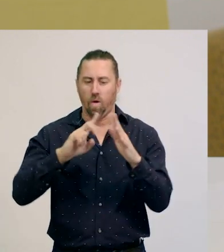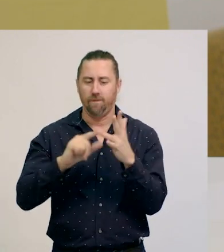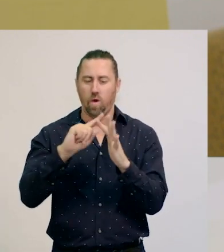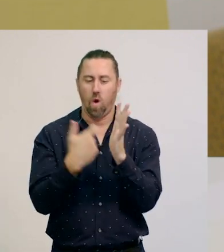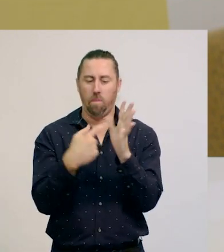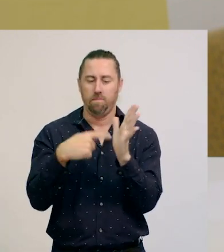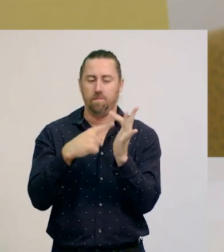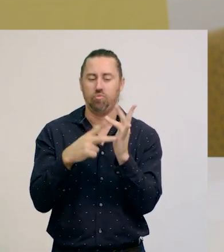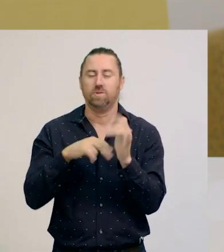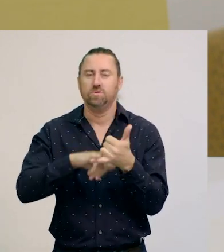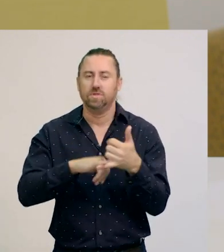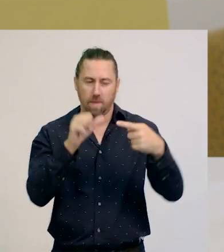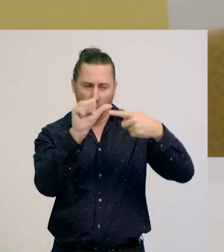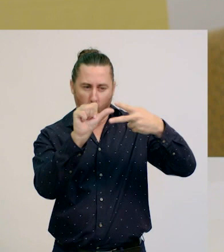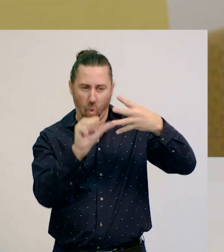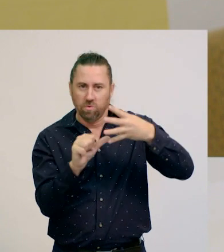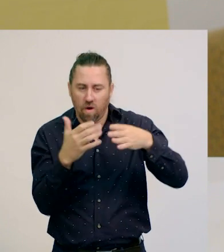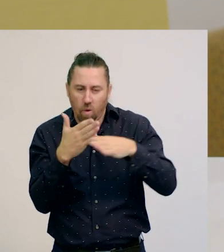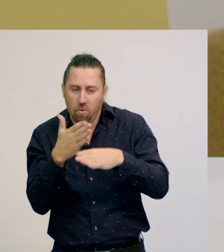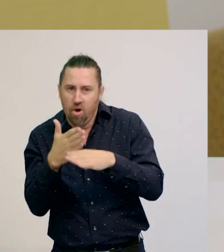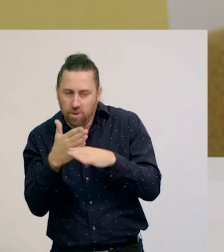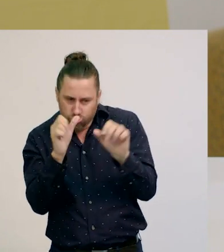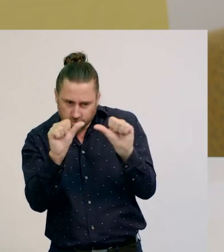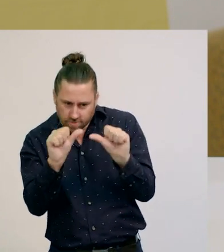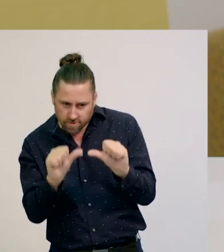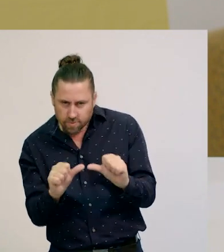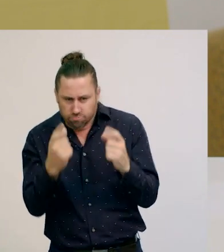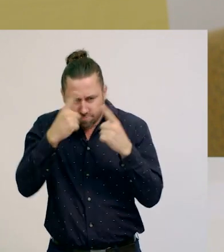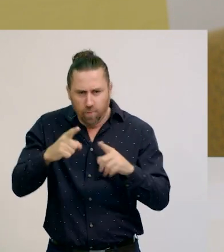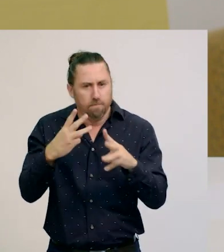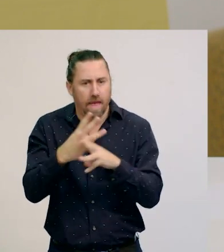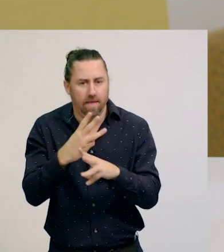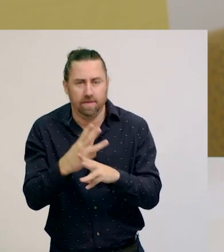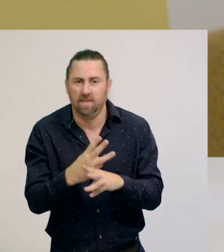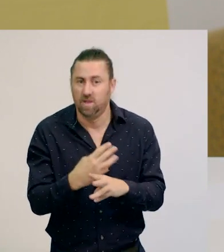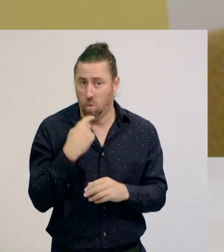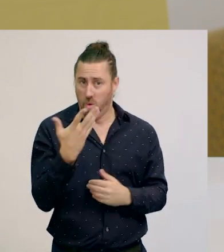Today, we are going to use the order of operations to solve expressions.